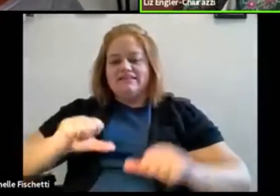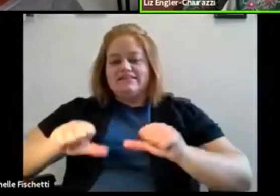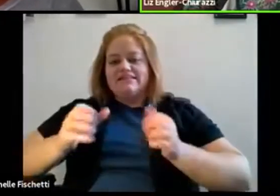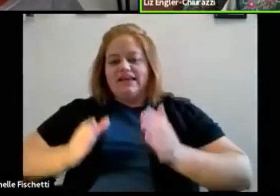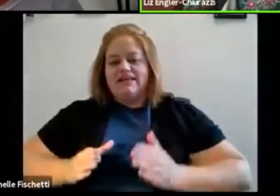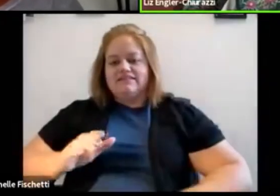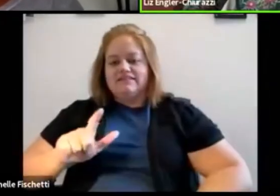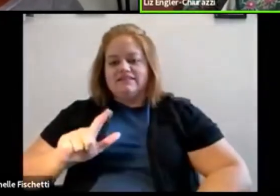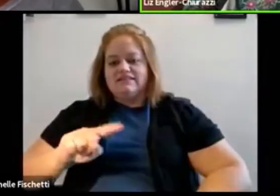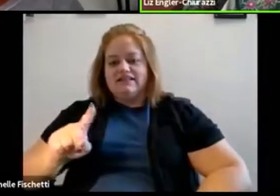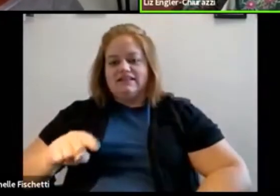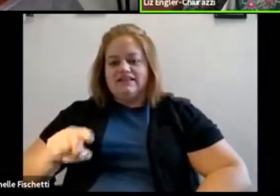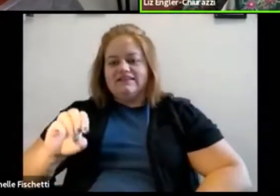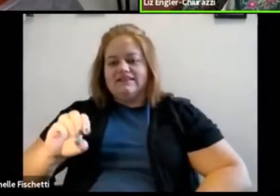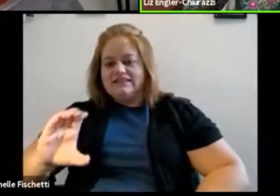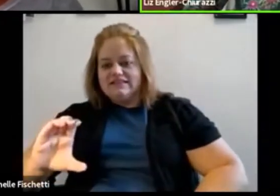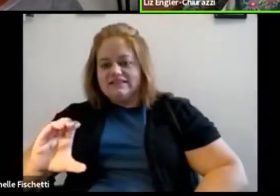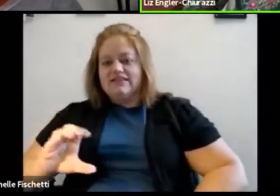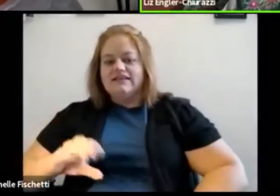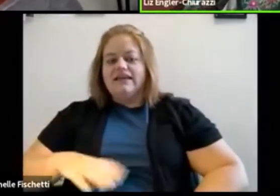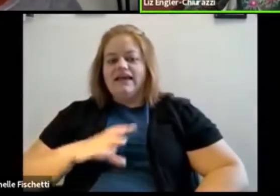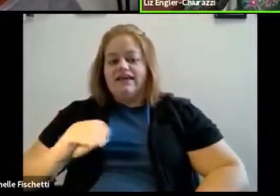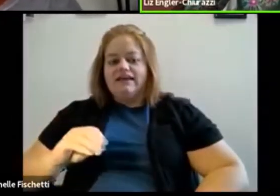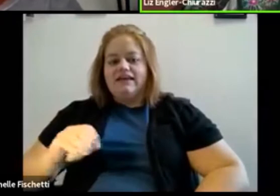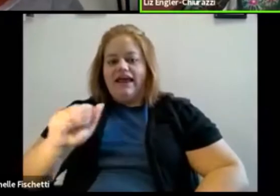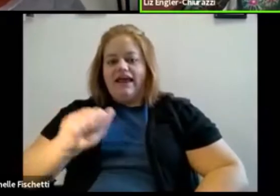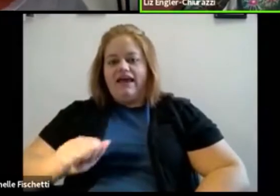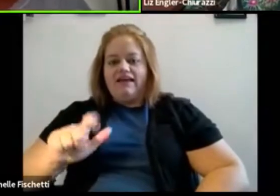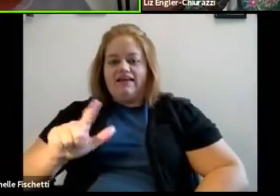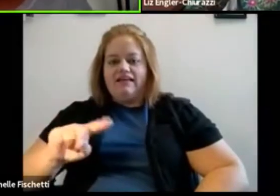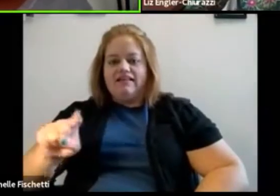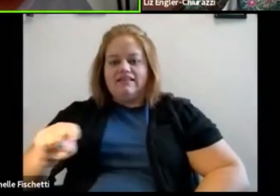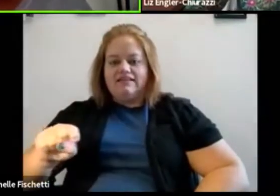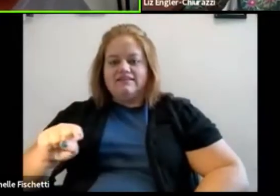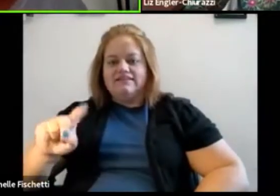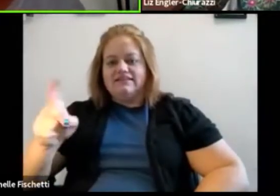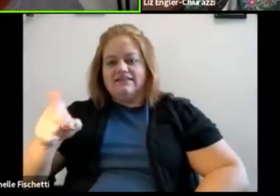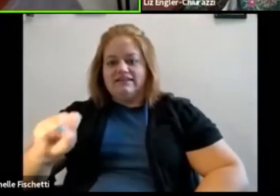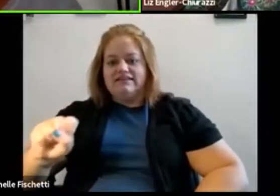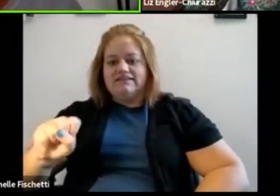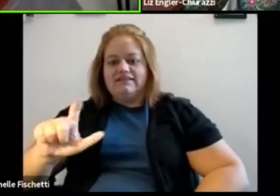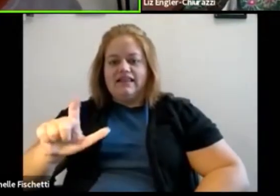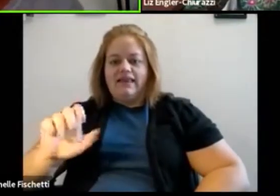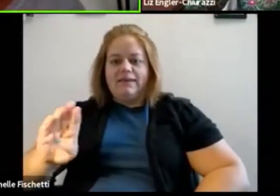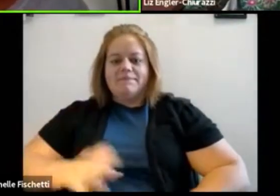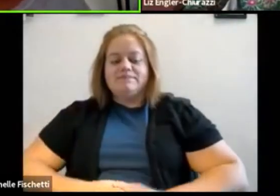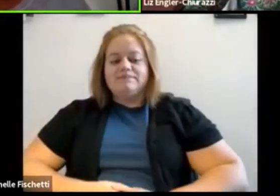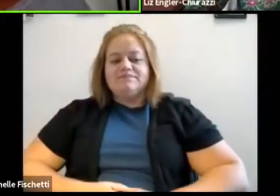Instagram and also @LizsLab. Fantastic, thanks again. So I have a few